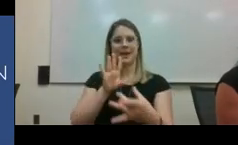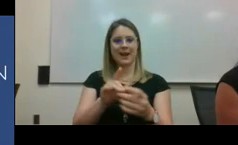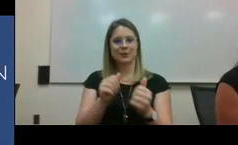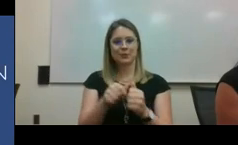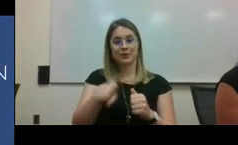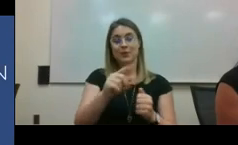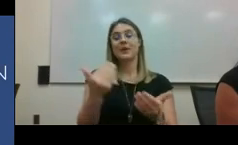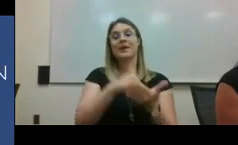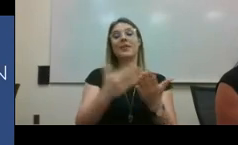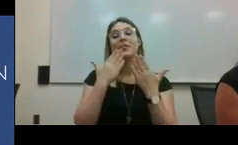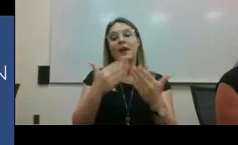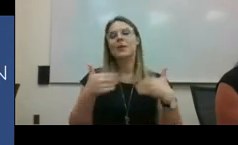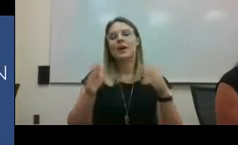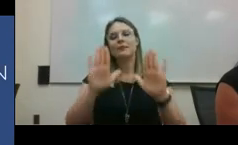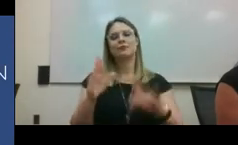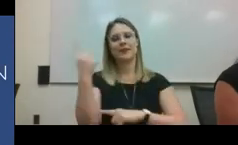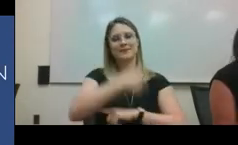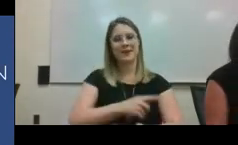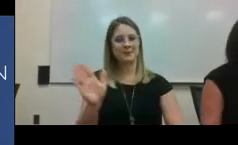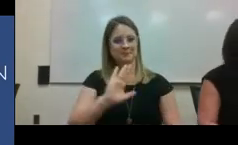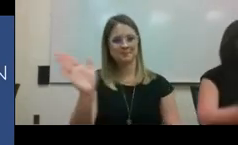So thank you everyone and have a great day. Bye bye, thank you.